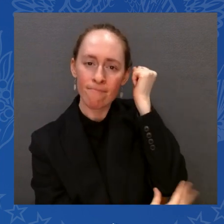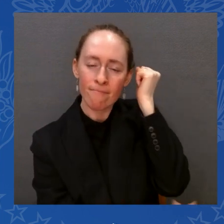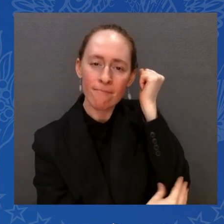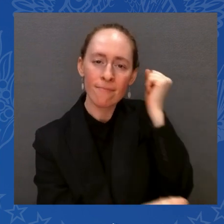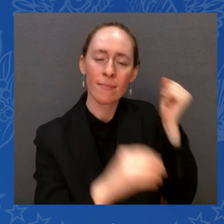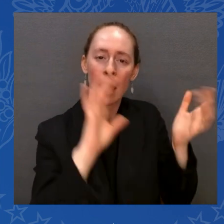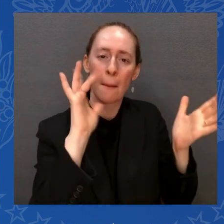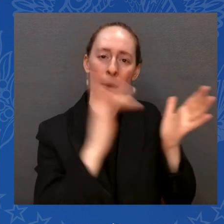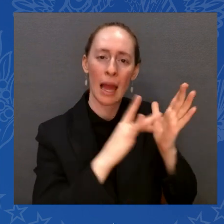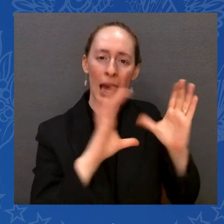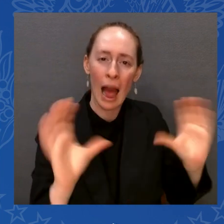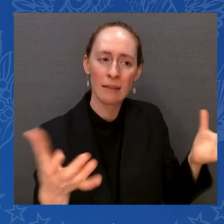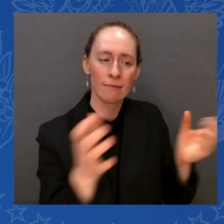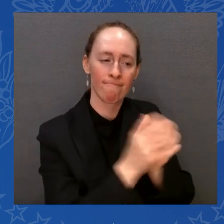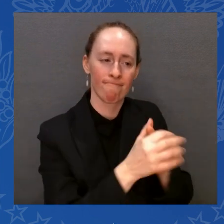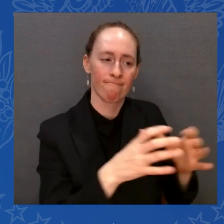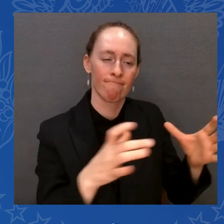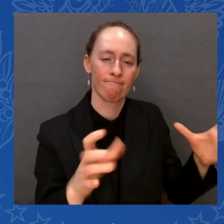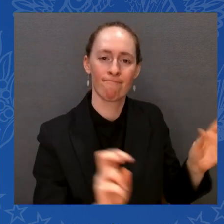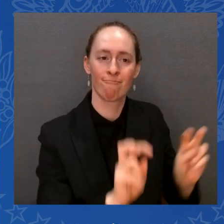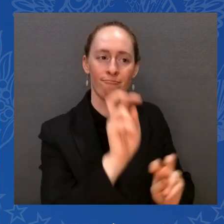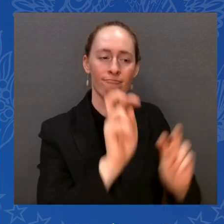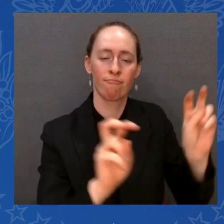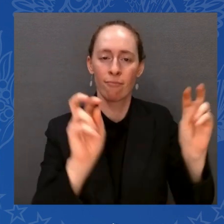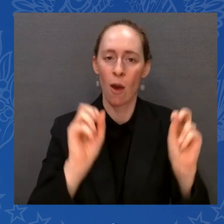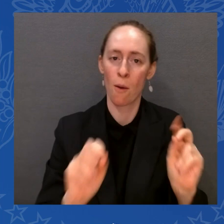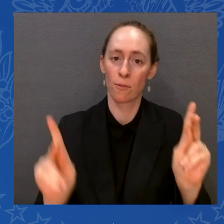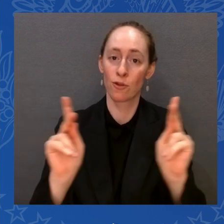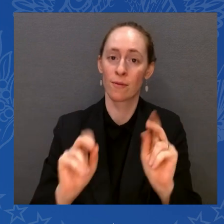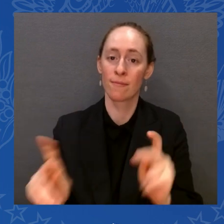with products made in America, with union labor.